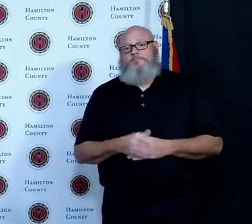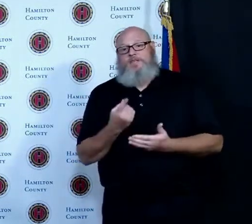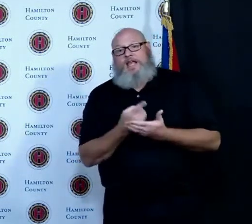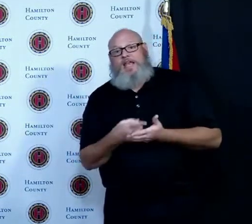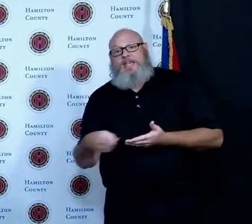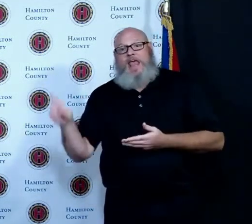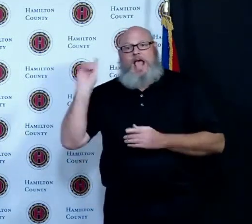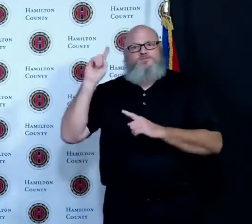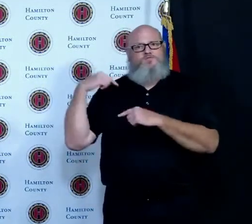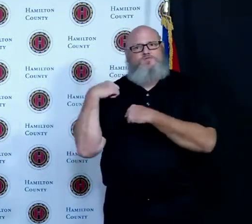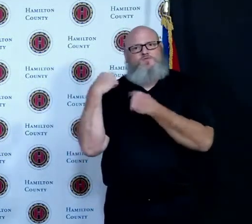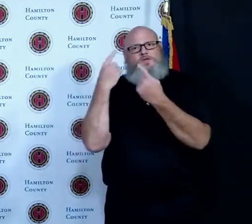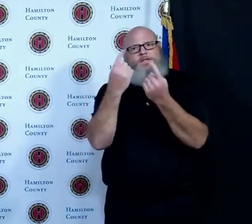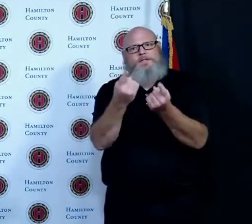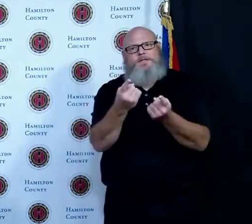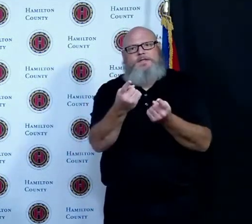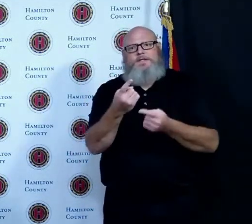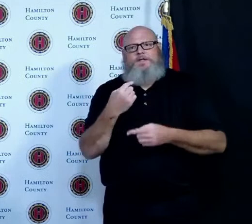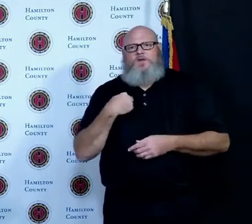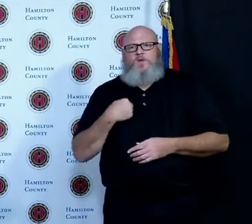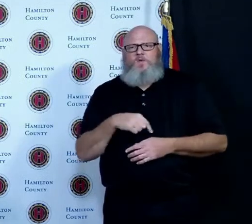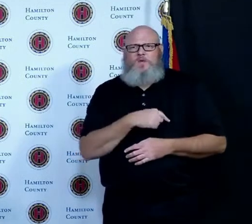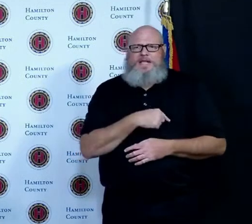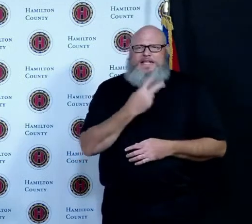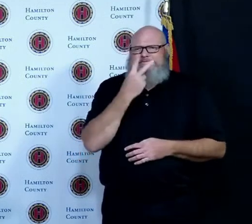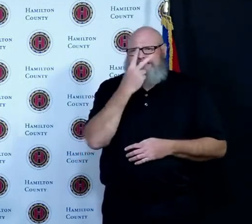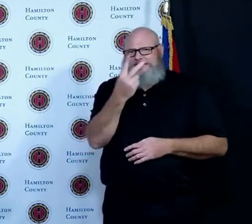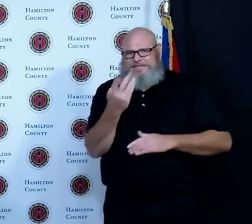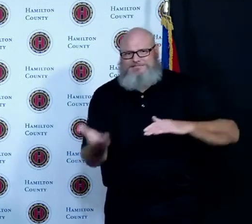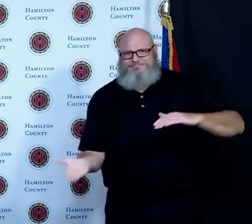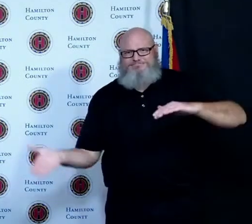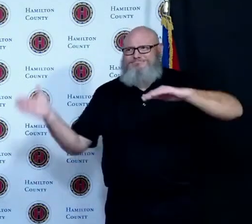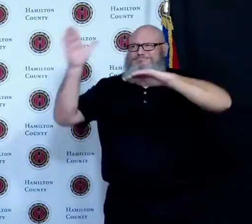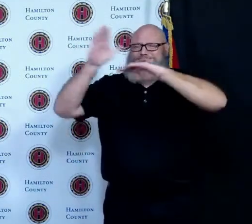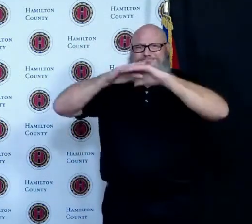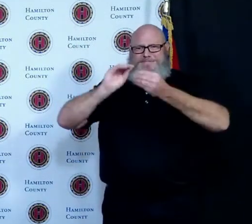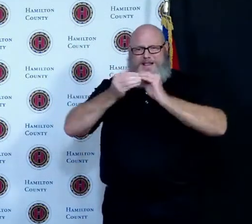we've started to see a slight increase in the number of cases our overall cases remain lower